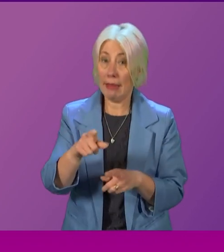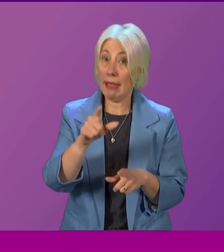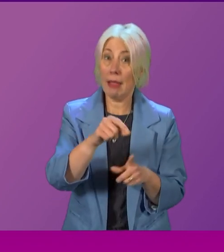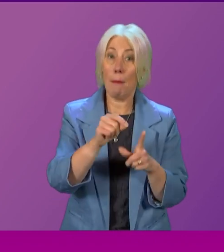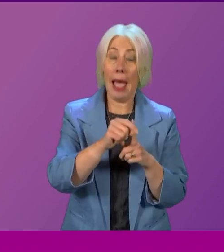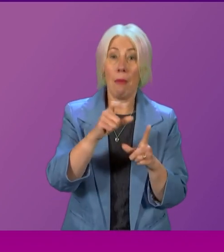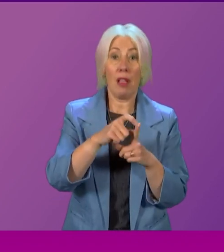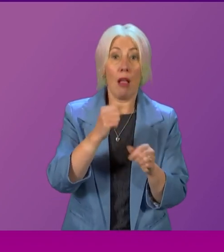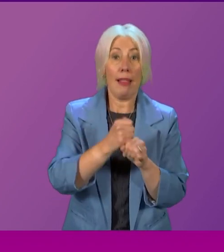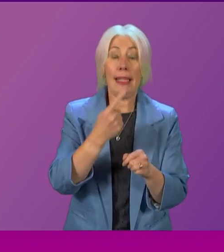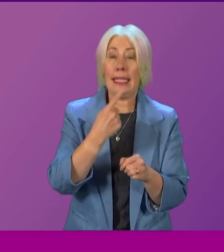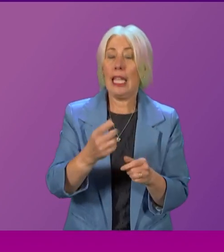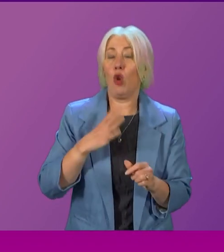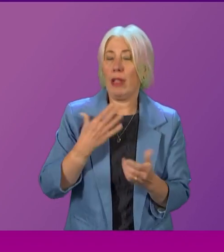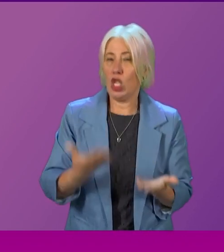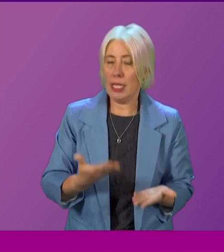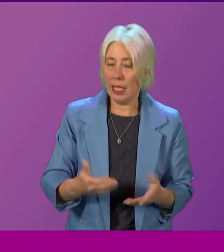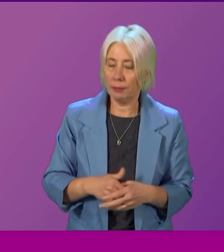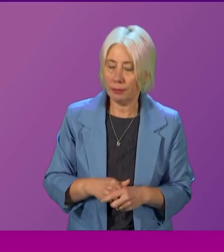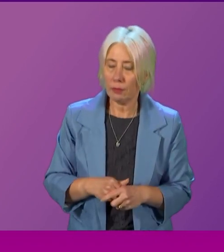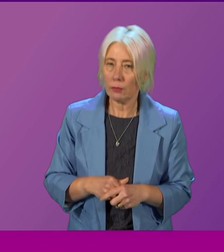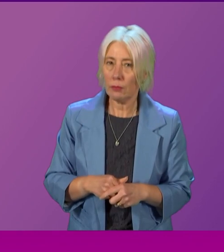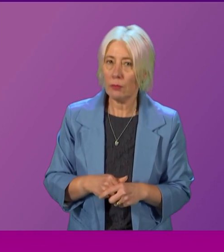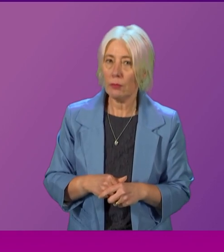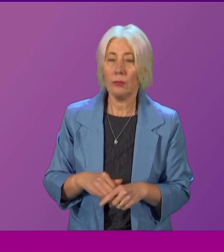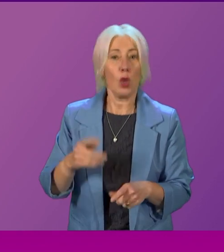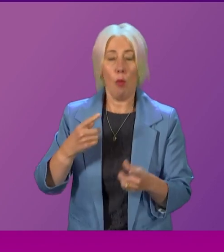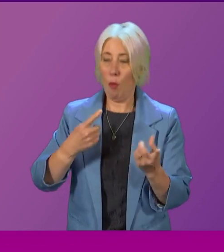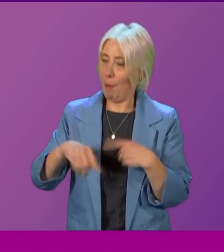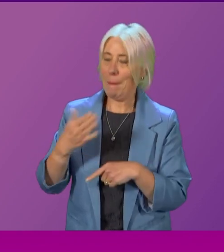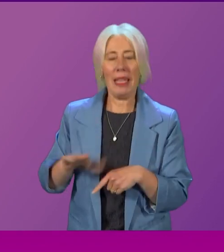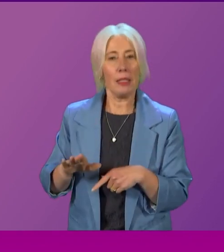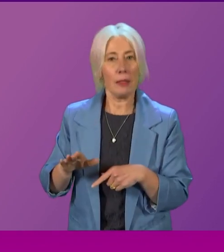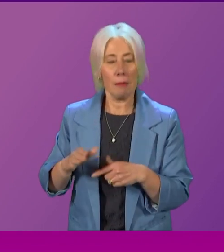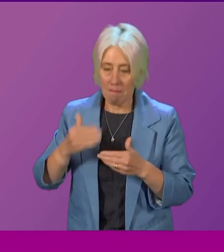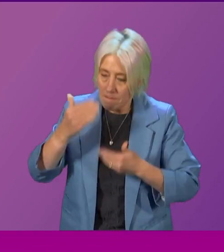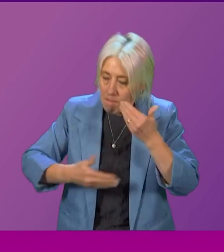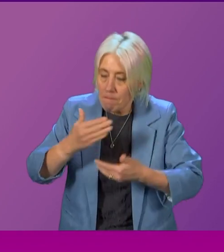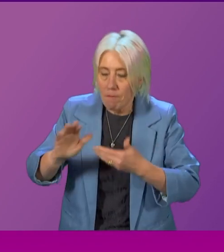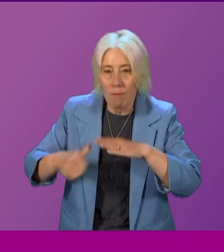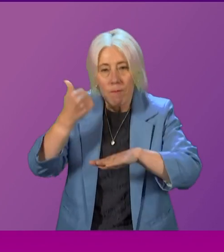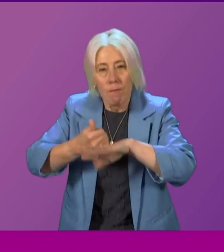today. Of course, we have already taken steps to implement our strategy—a fairer Scotland